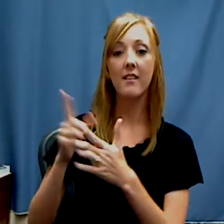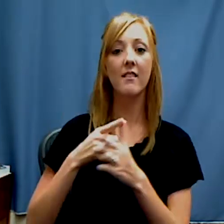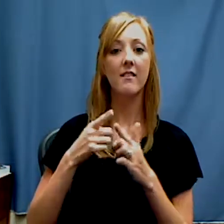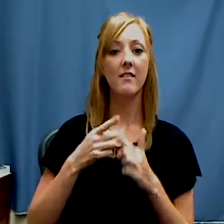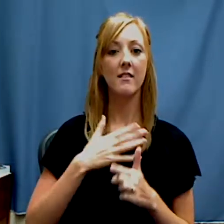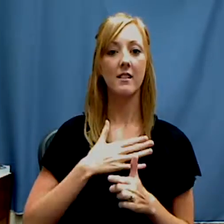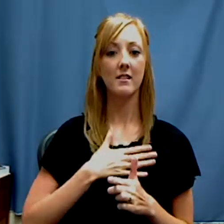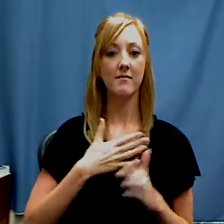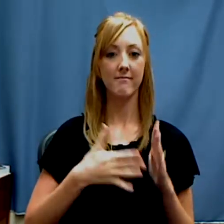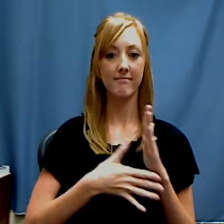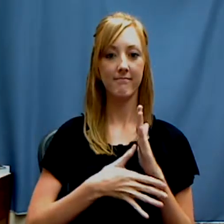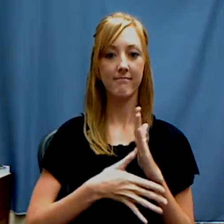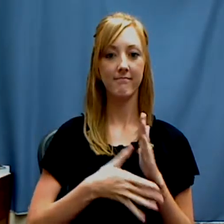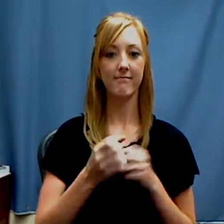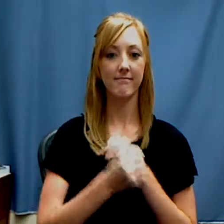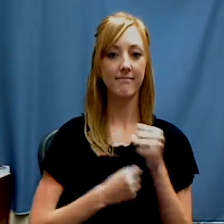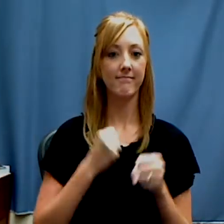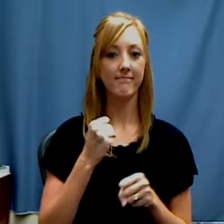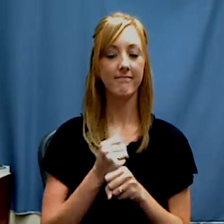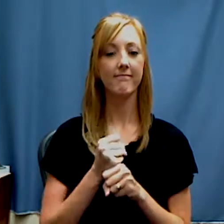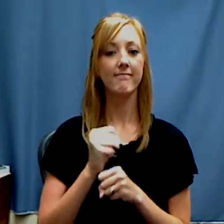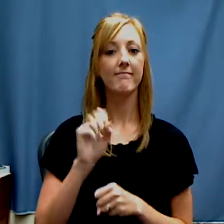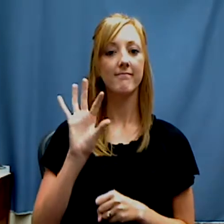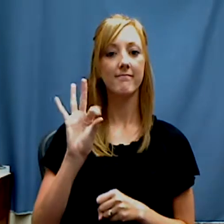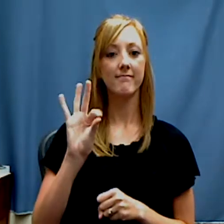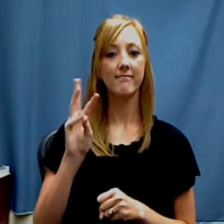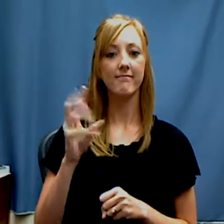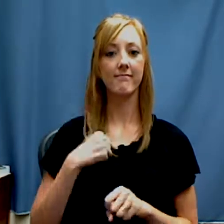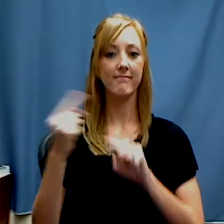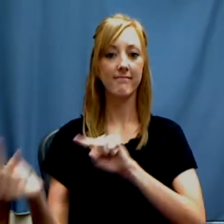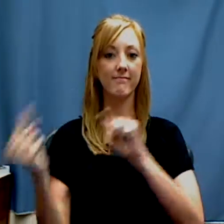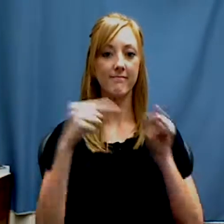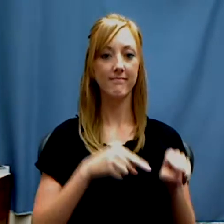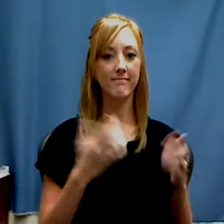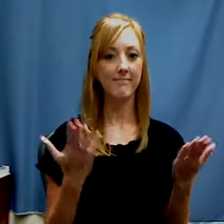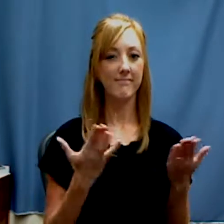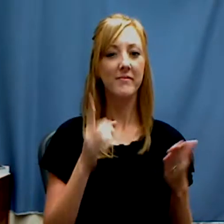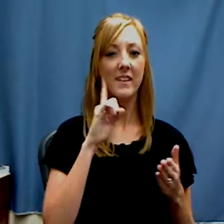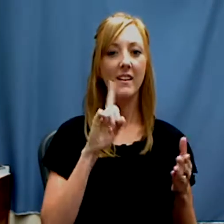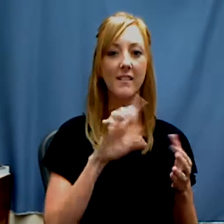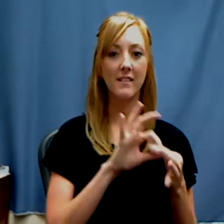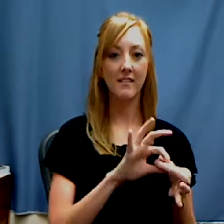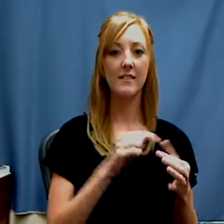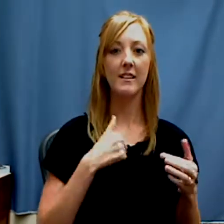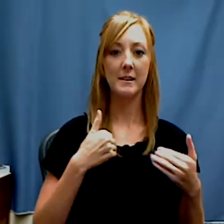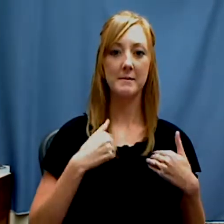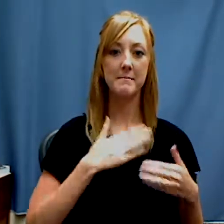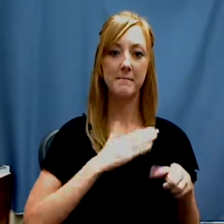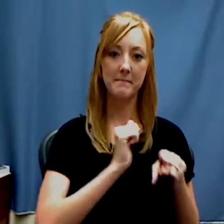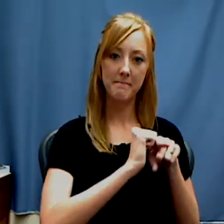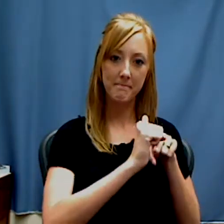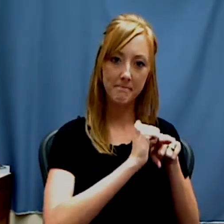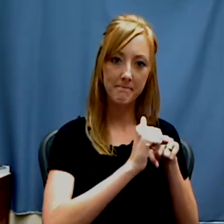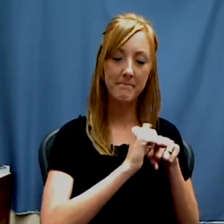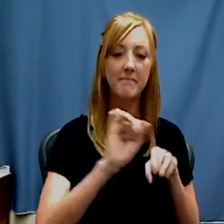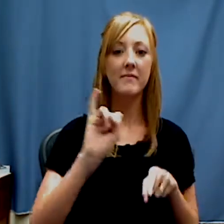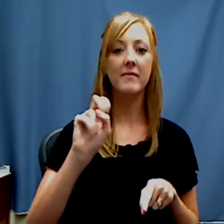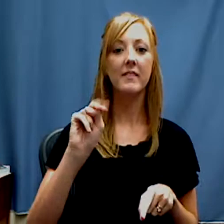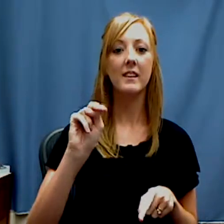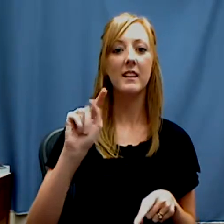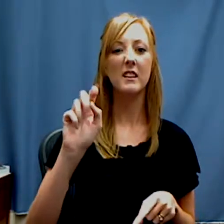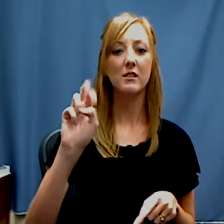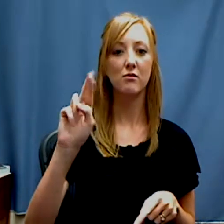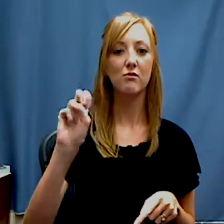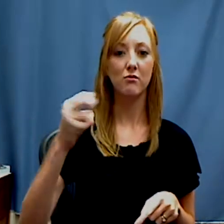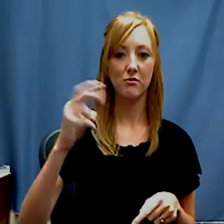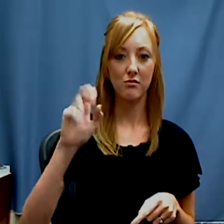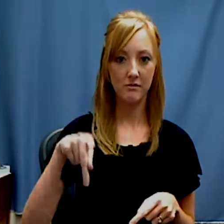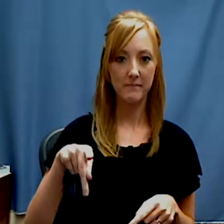And during my senior year of college, I came to Fort Wayne to work at DeafLink as an intern.